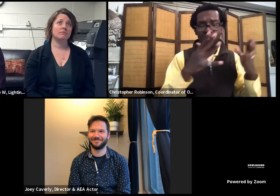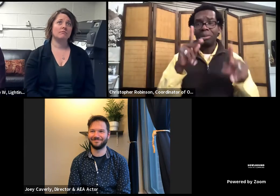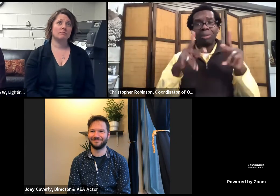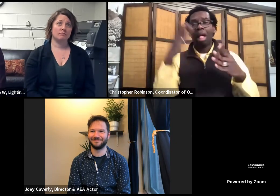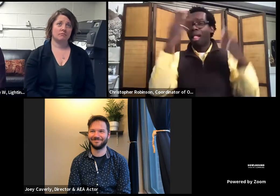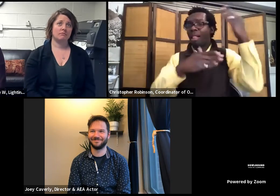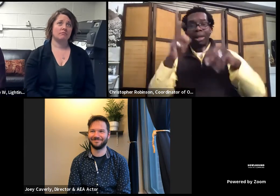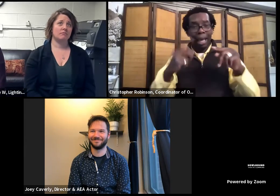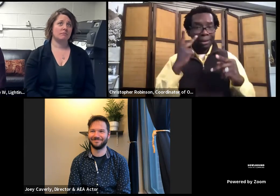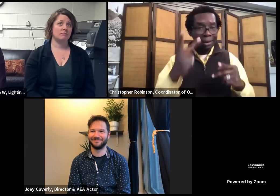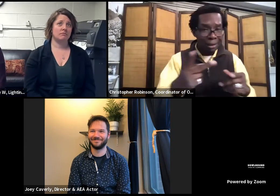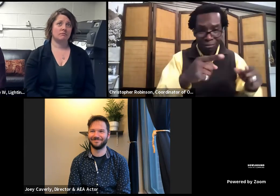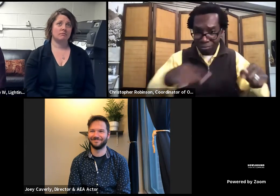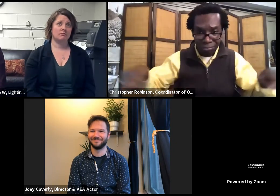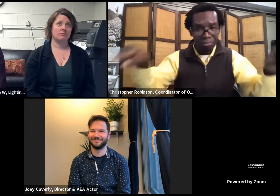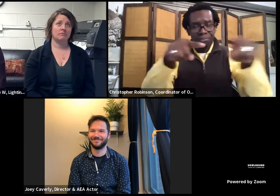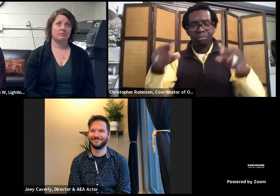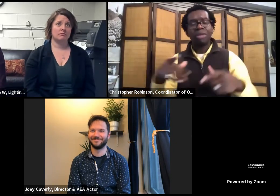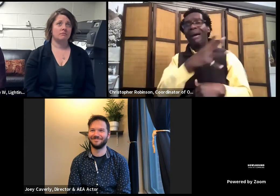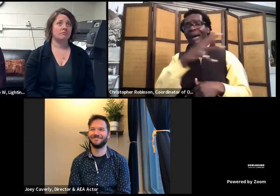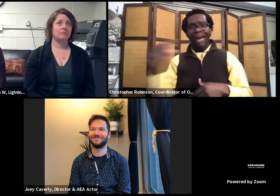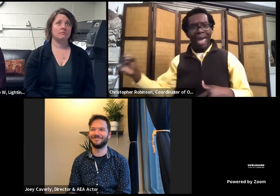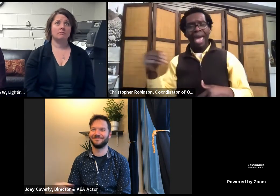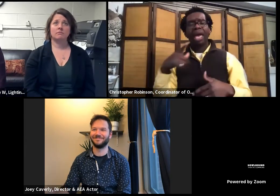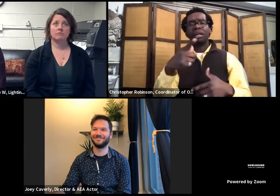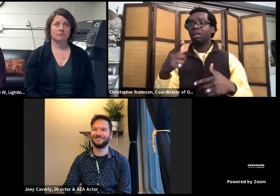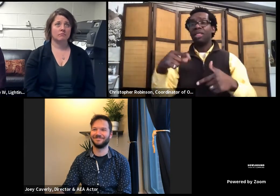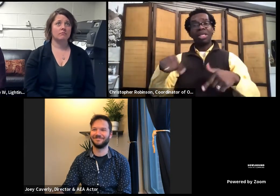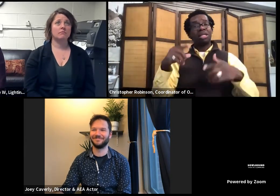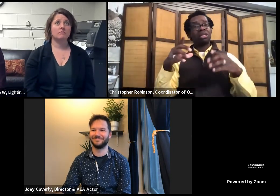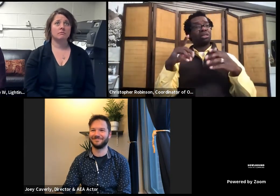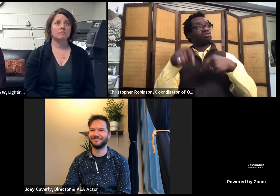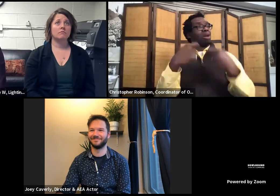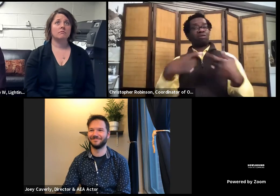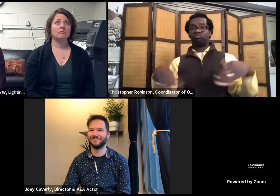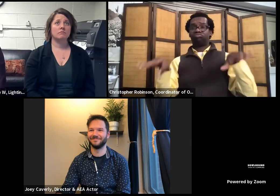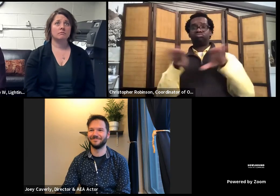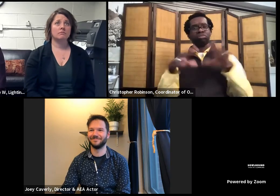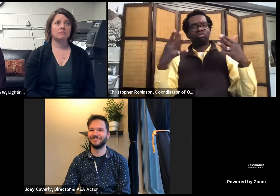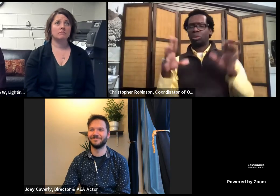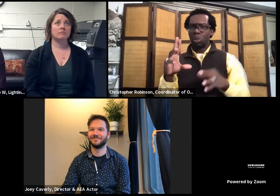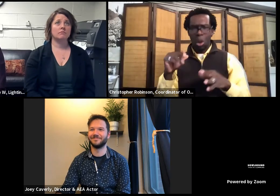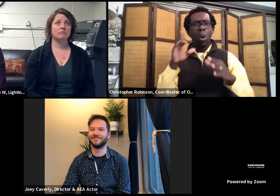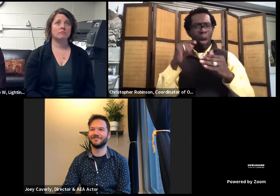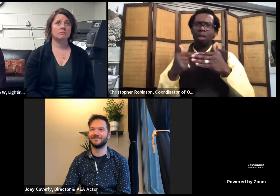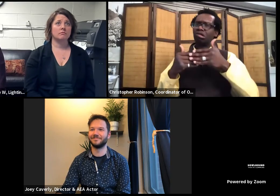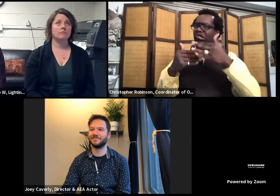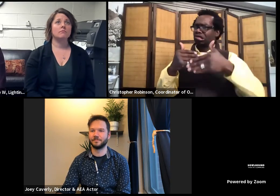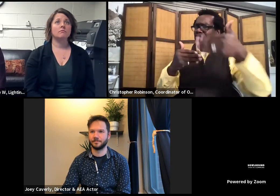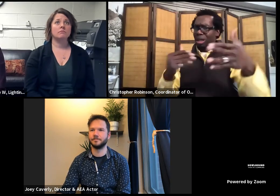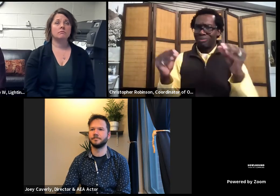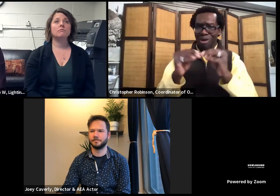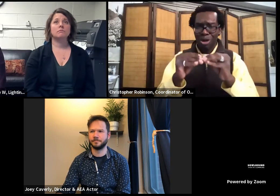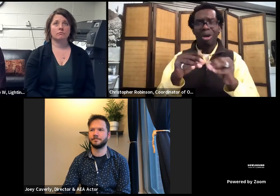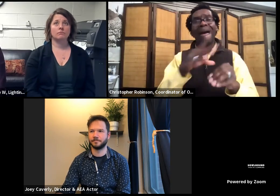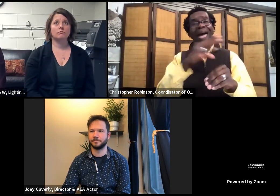Thank you for the interpreters, and other people I can't see on this video, and I wanna close,